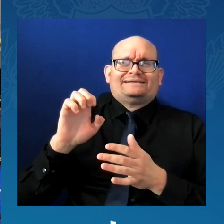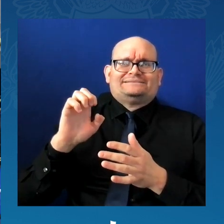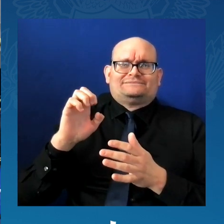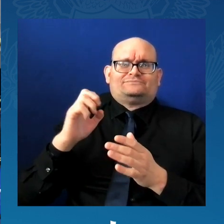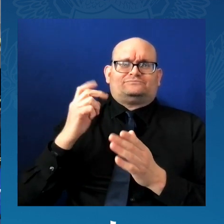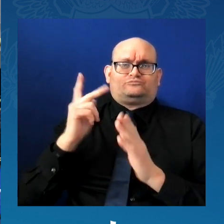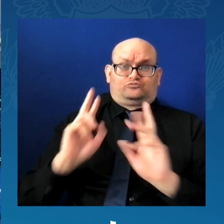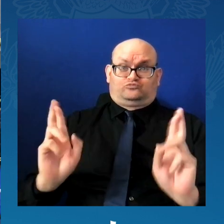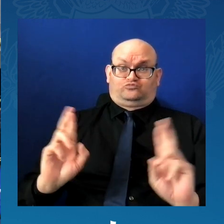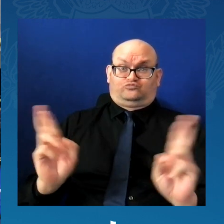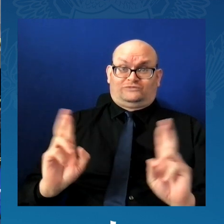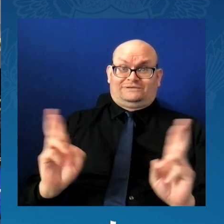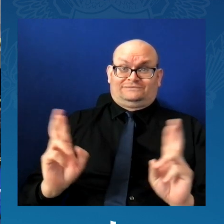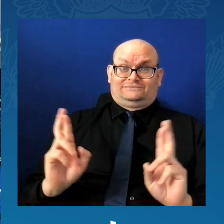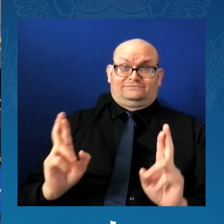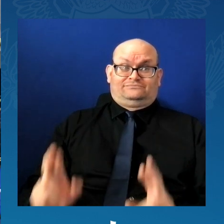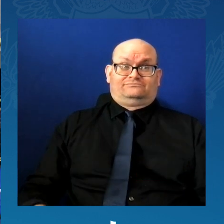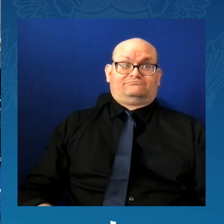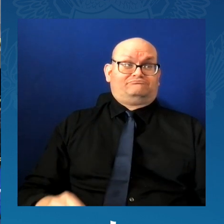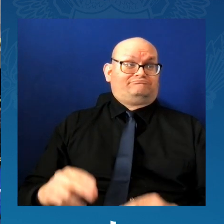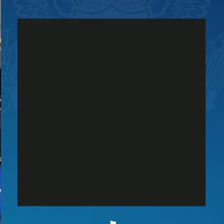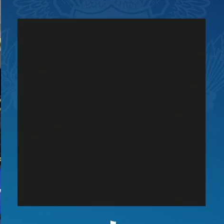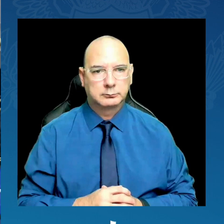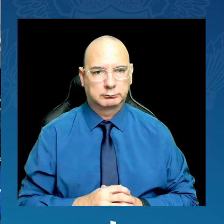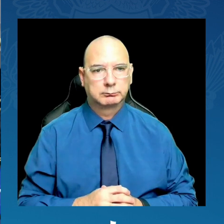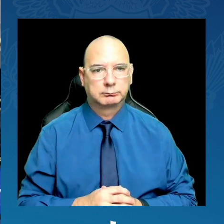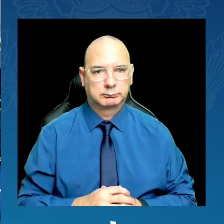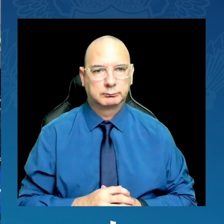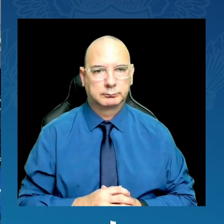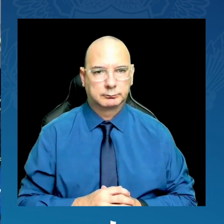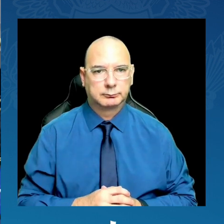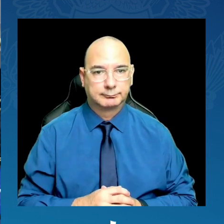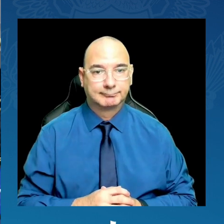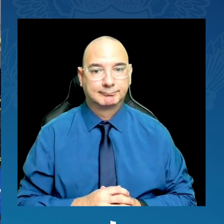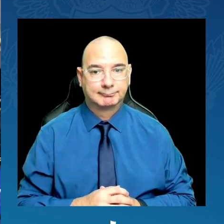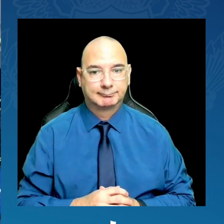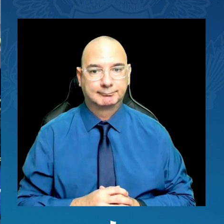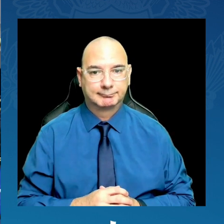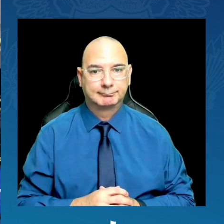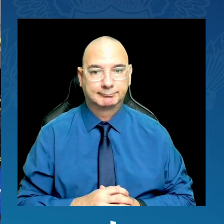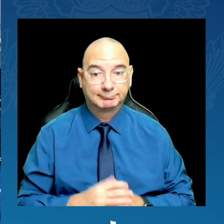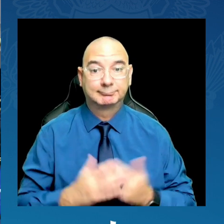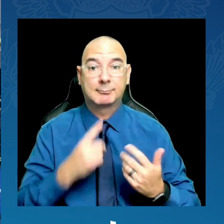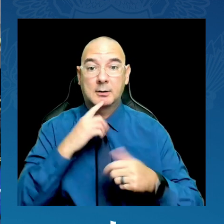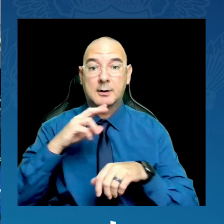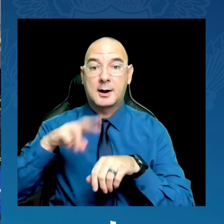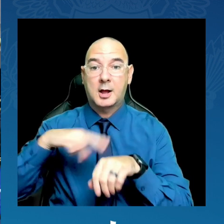Madam Vice President, National Science Council members, fellow panelists and colleagues.